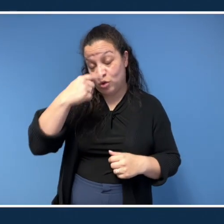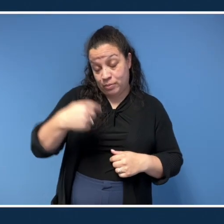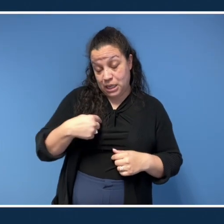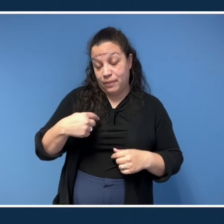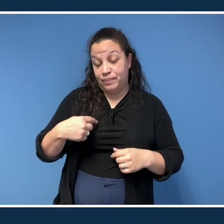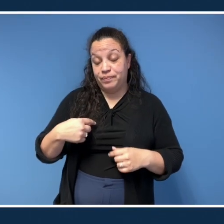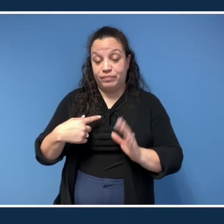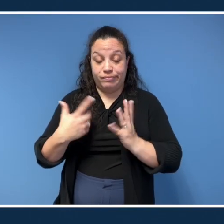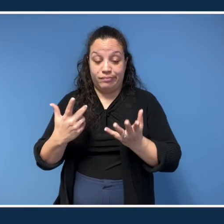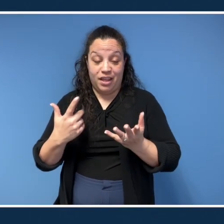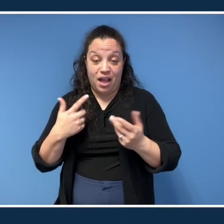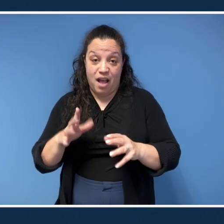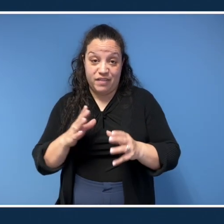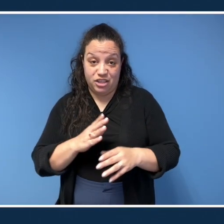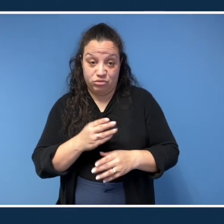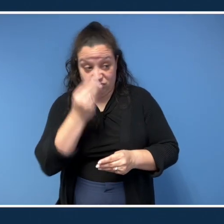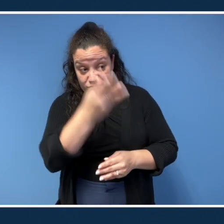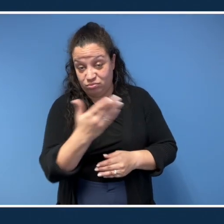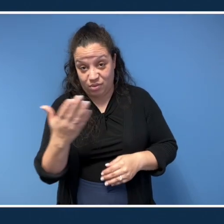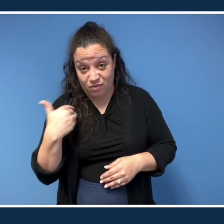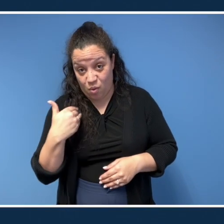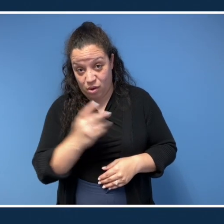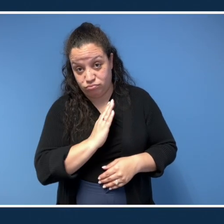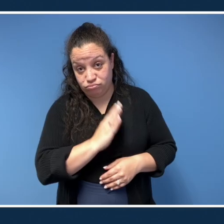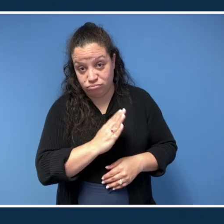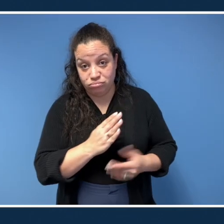and I've said share this before with you and this wouldn't be unique in that sense